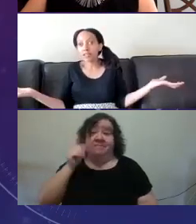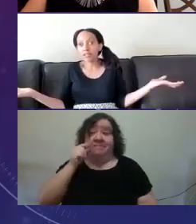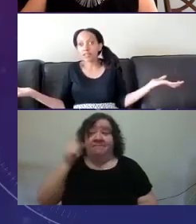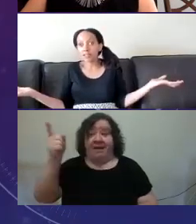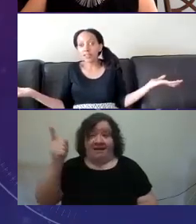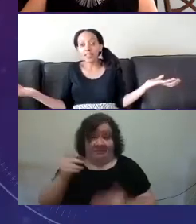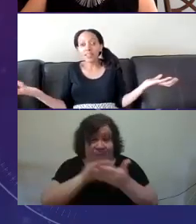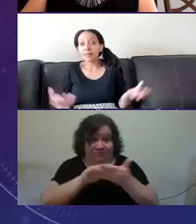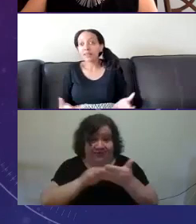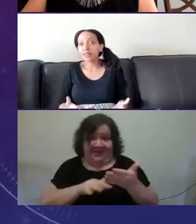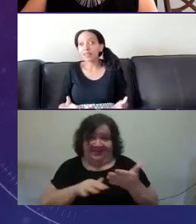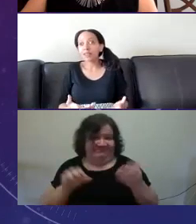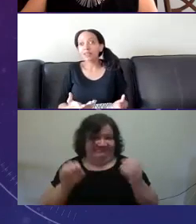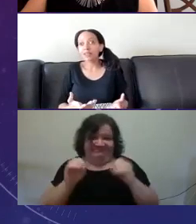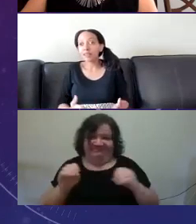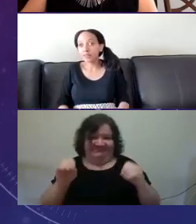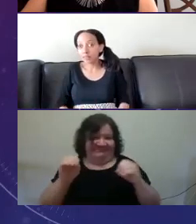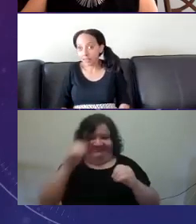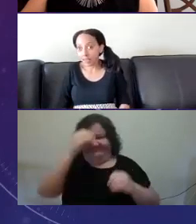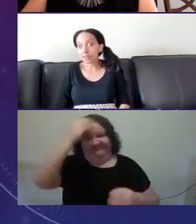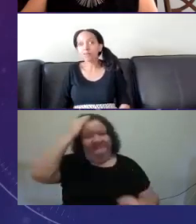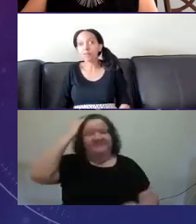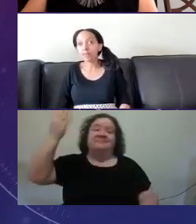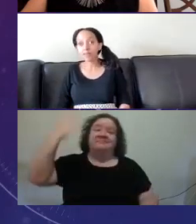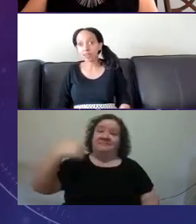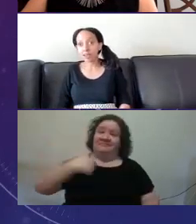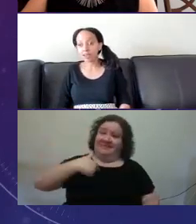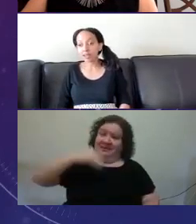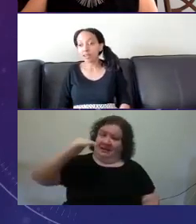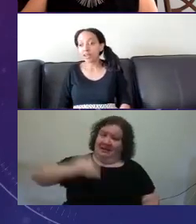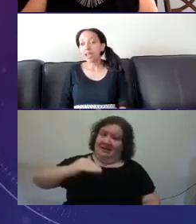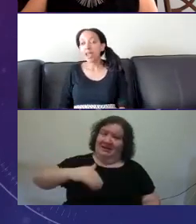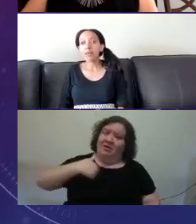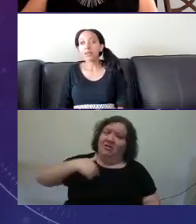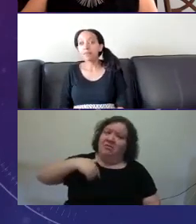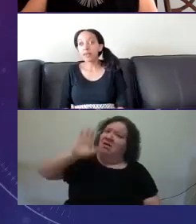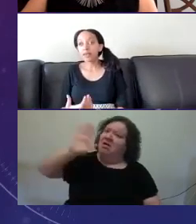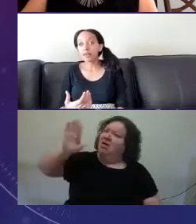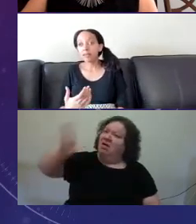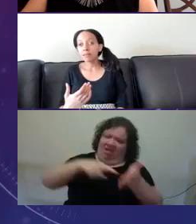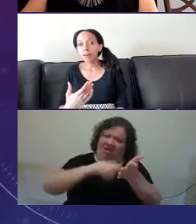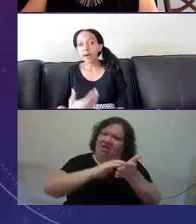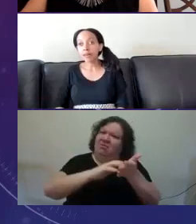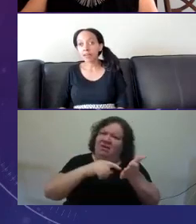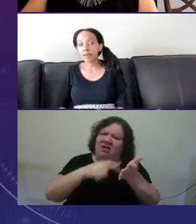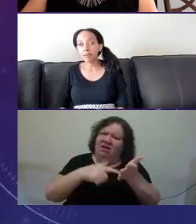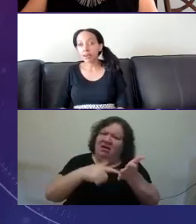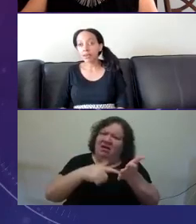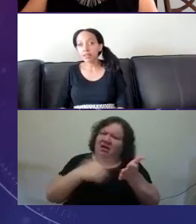that was lonely and frustrating it would have been better if my parents also